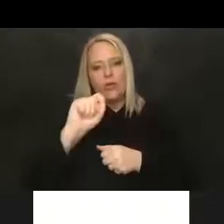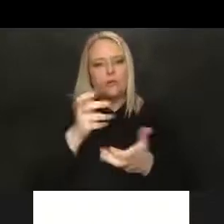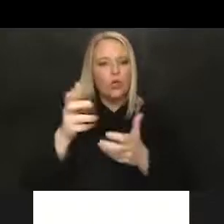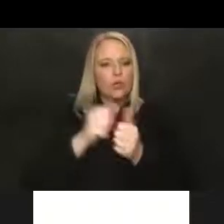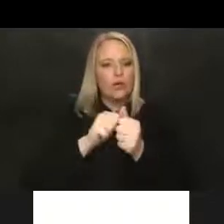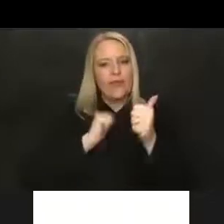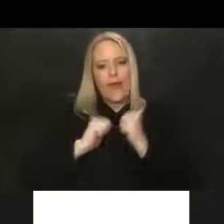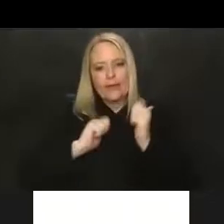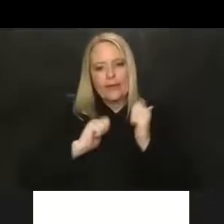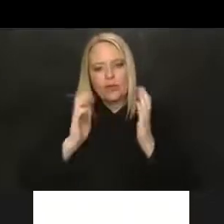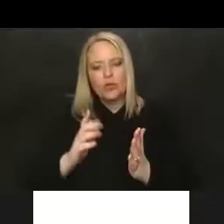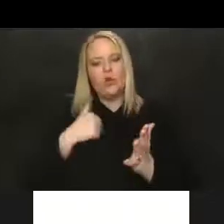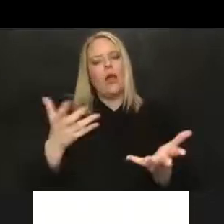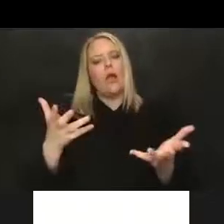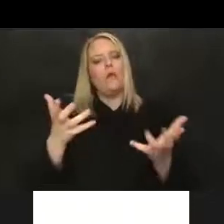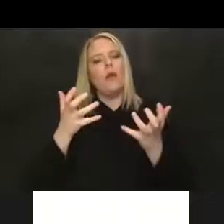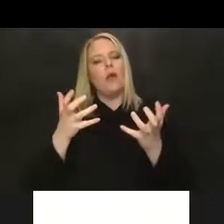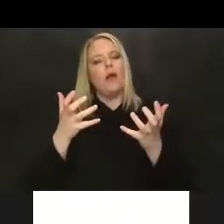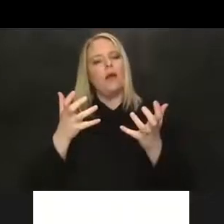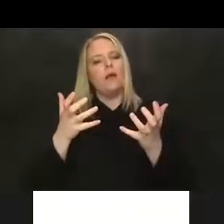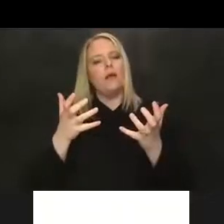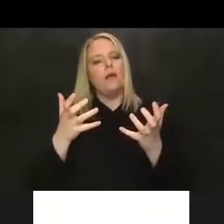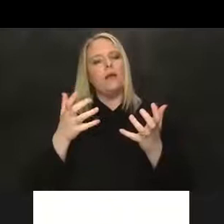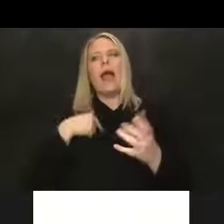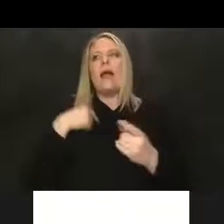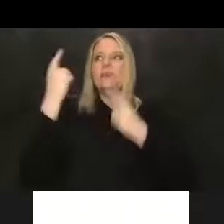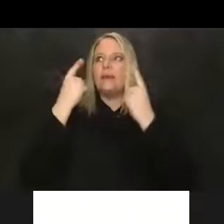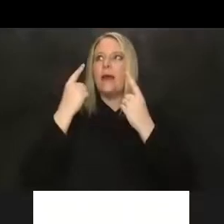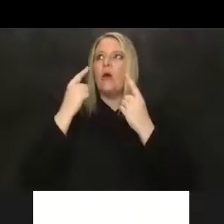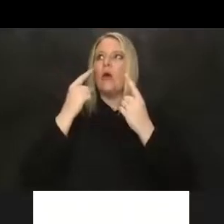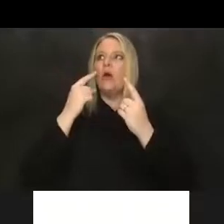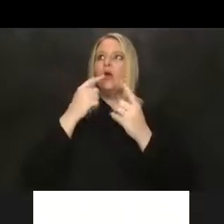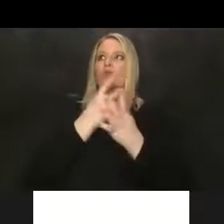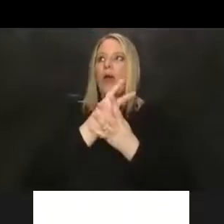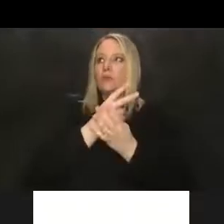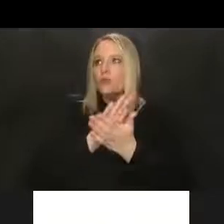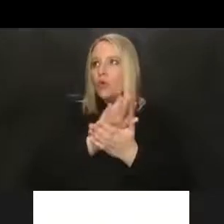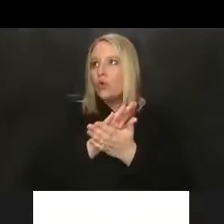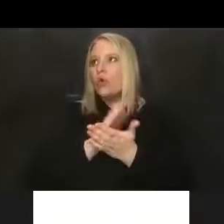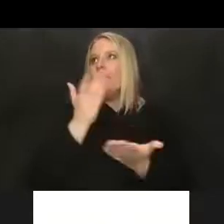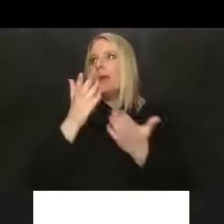and I wanted to- I started thinking about graduate school as a way to become much more well-rounded.